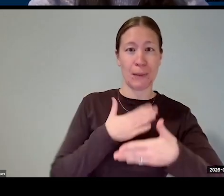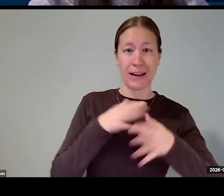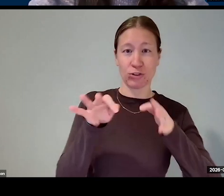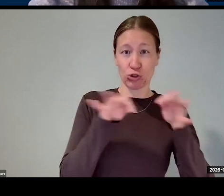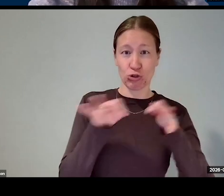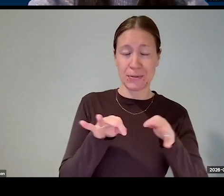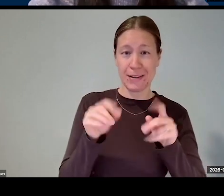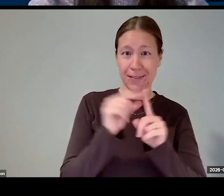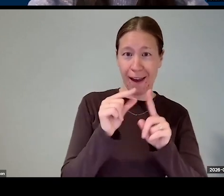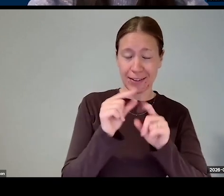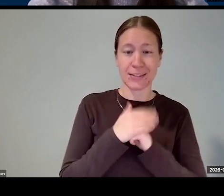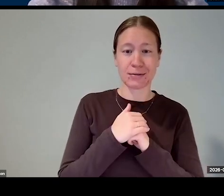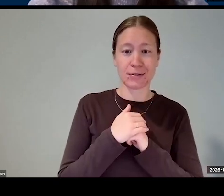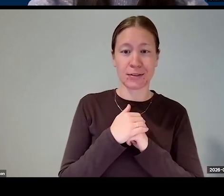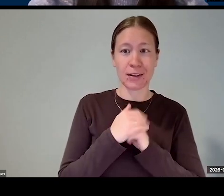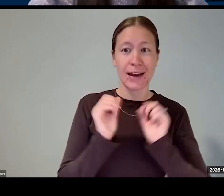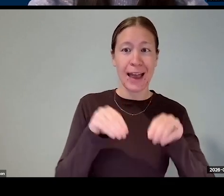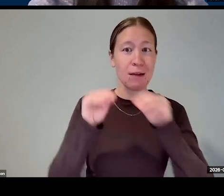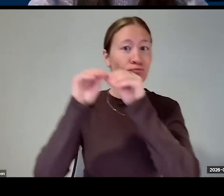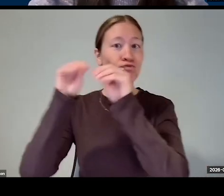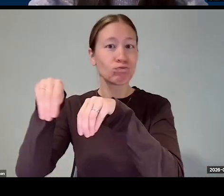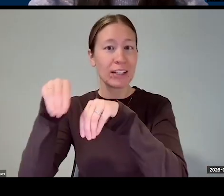and then choose the insert link option from the toolbar